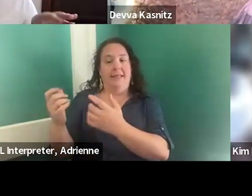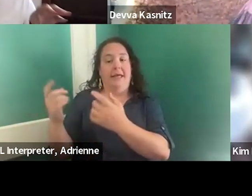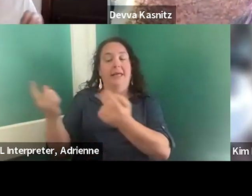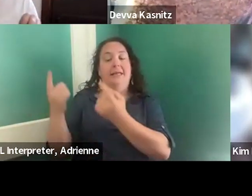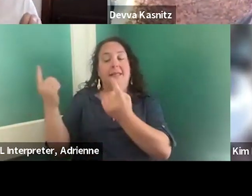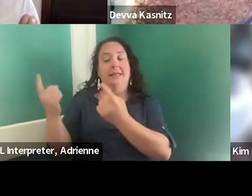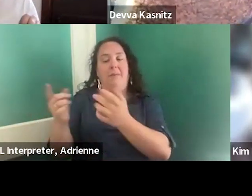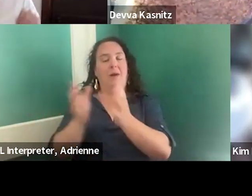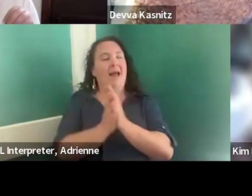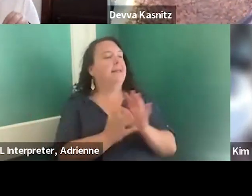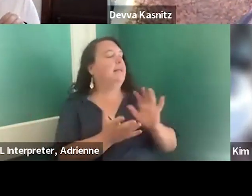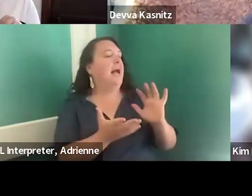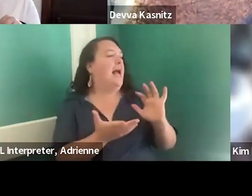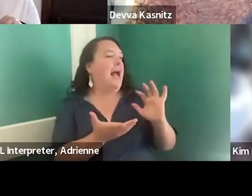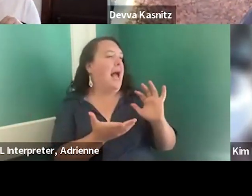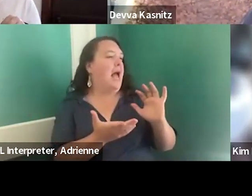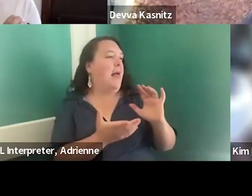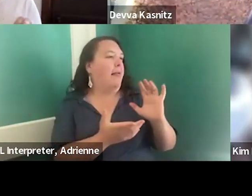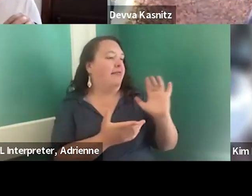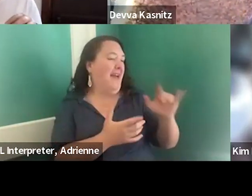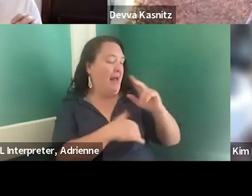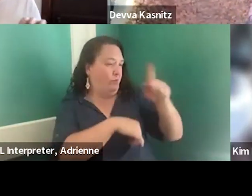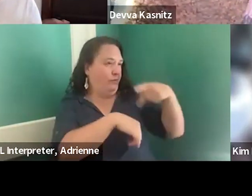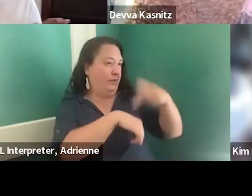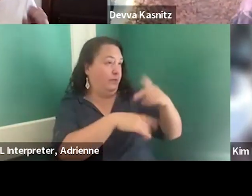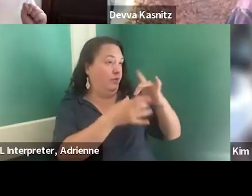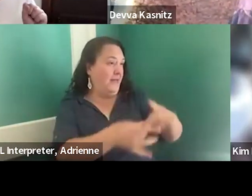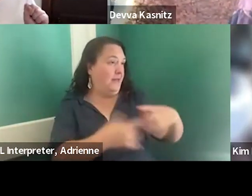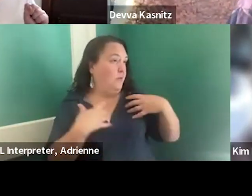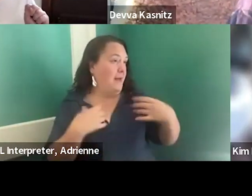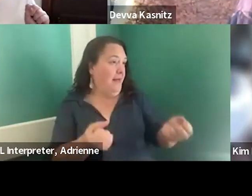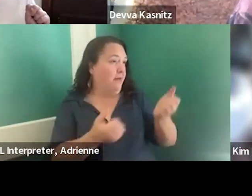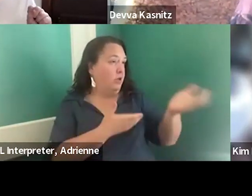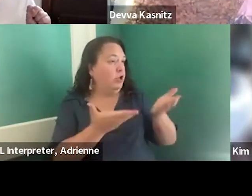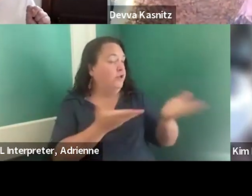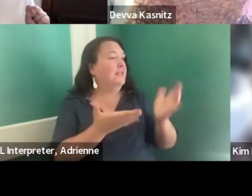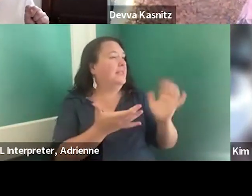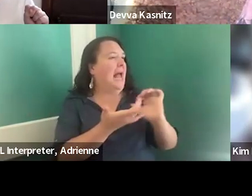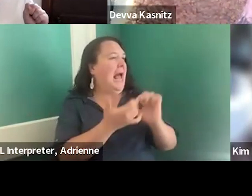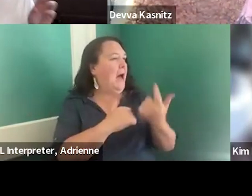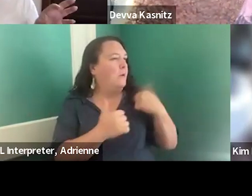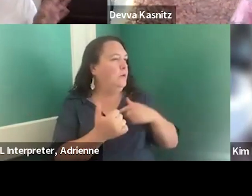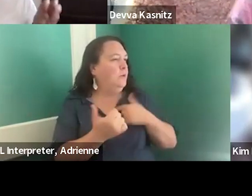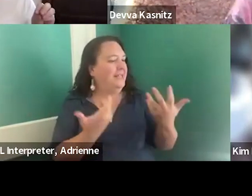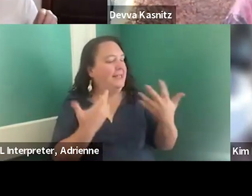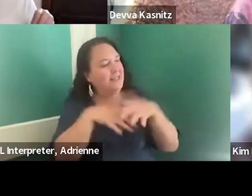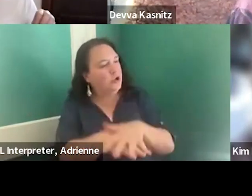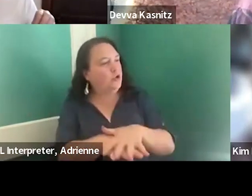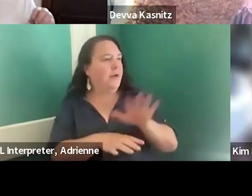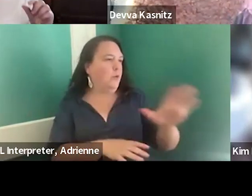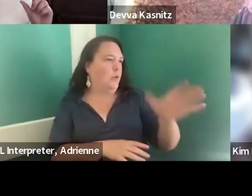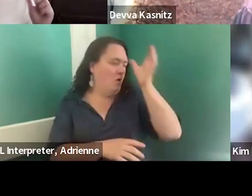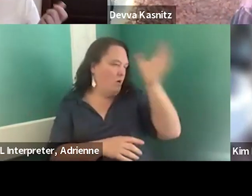And they're asking specifically about health services, so it seems like a more universal question into health services research when